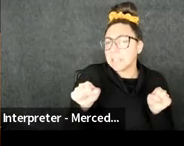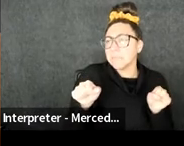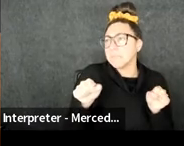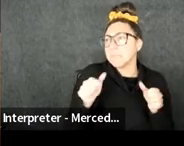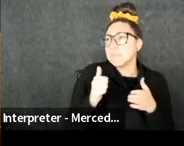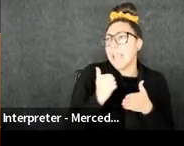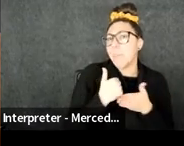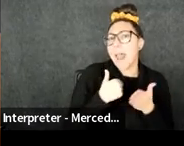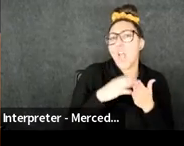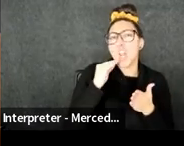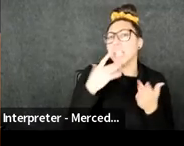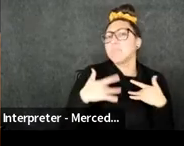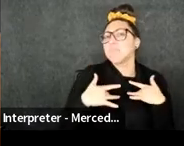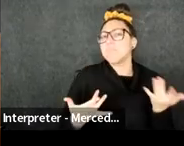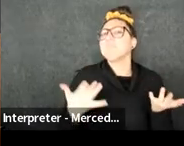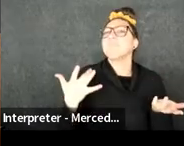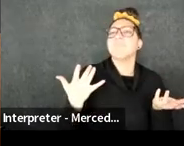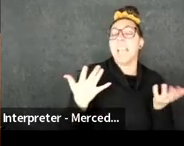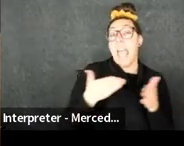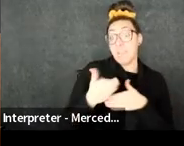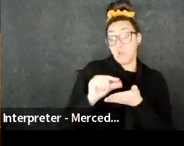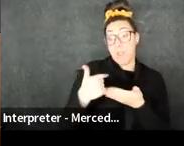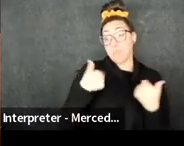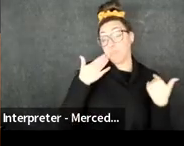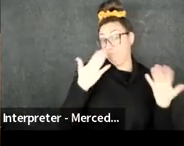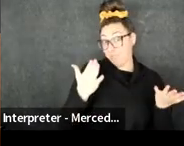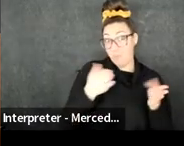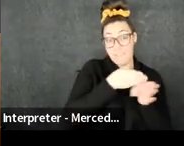After graduation, I don't know exactly which field I would like to enter,